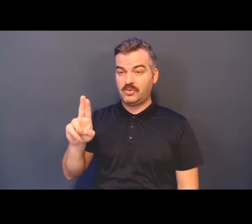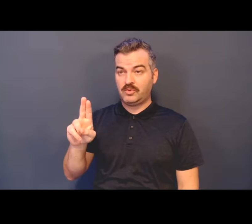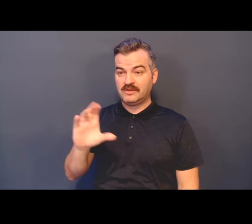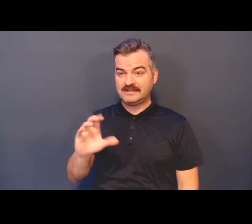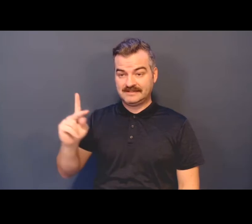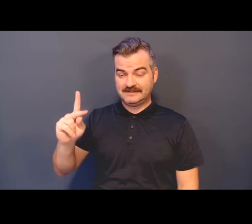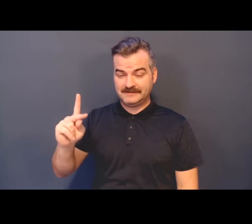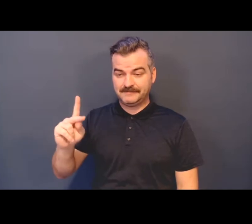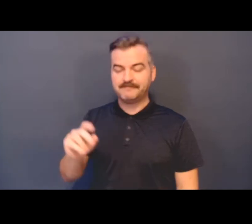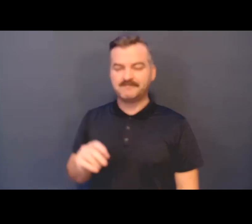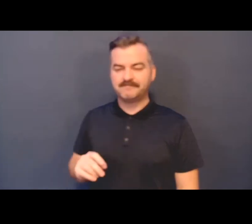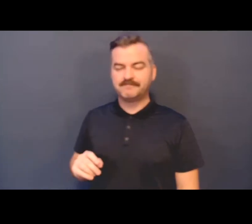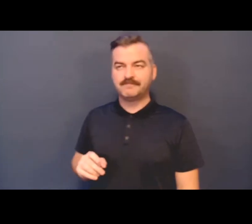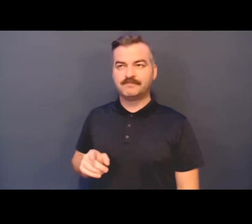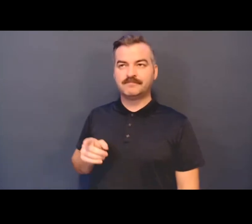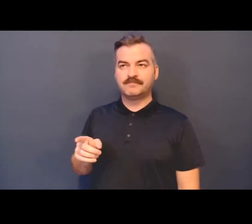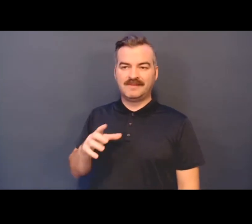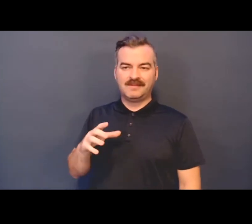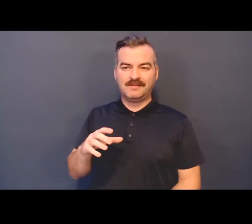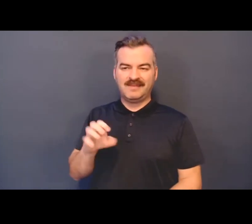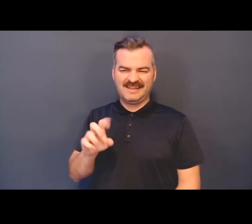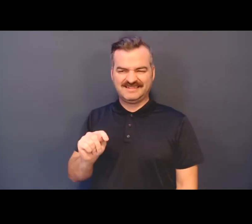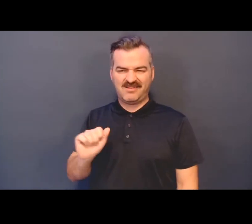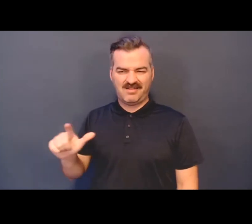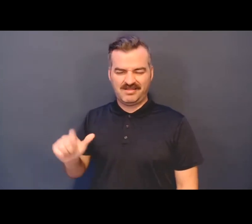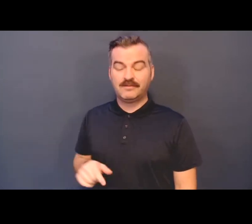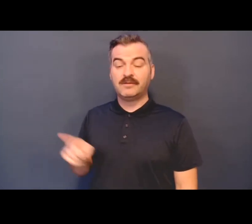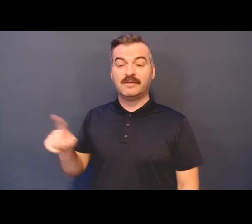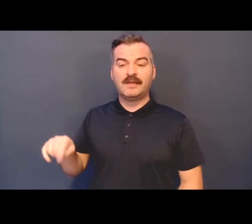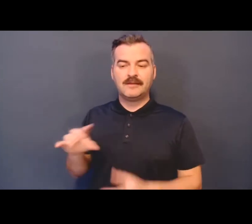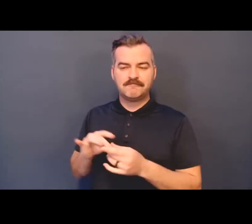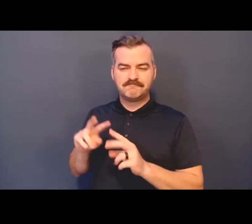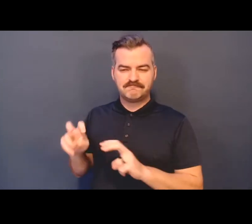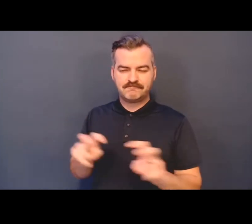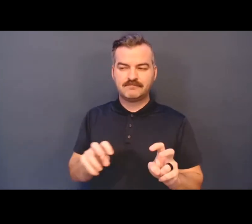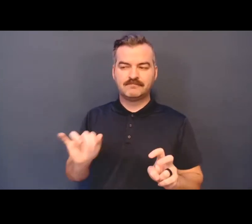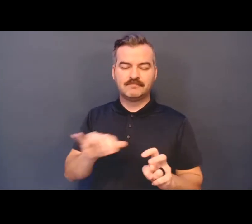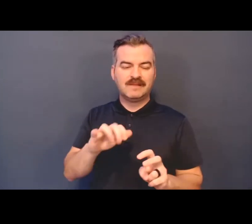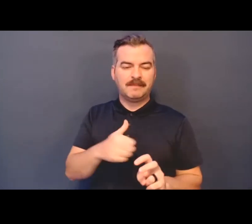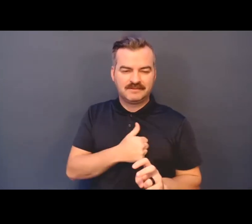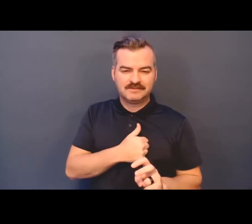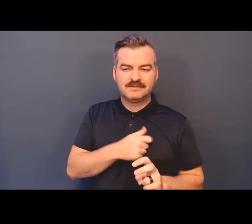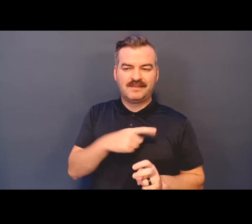15:12:45 And all assessed the explicit and implicit attitudes of providers towards disabled